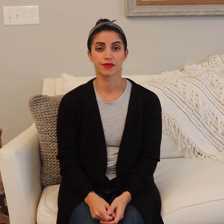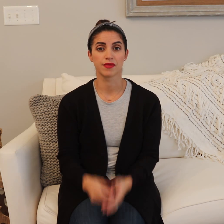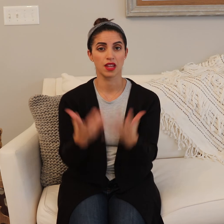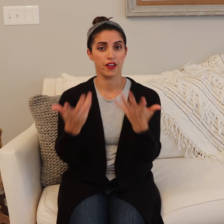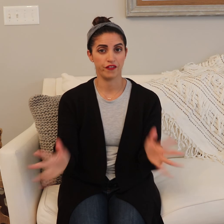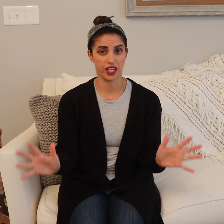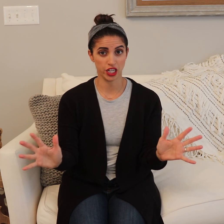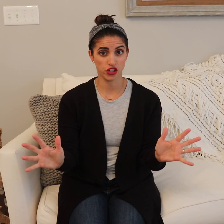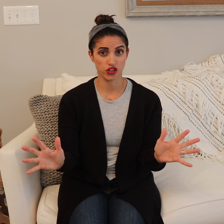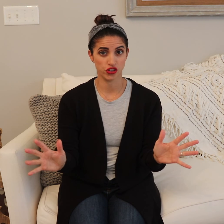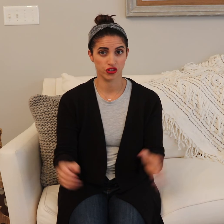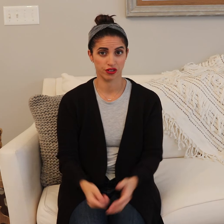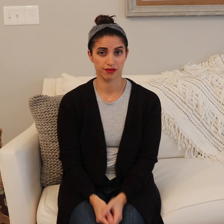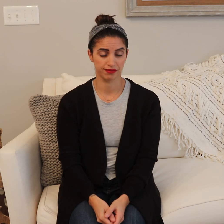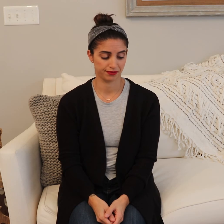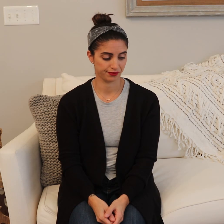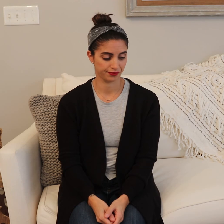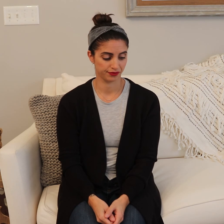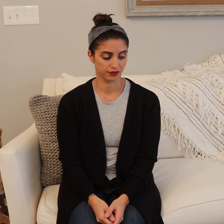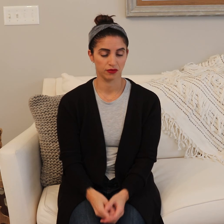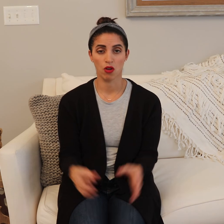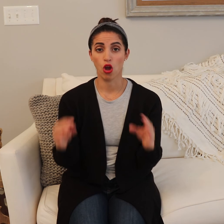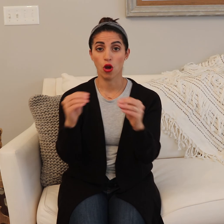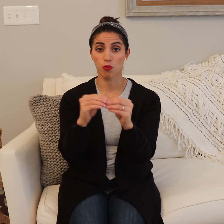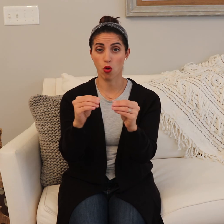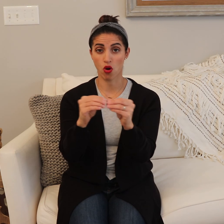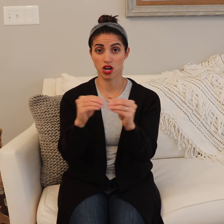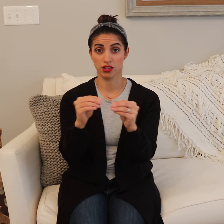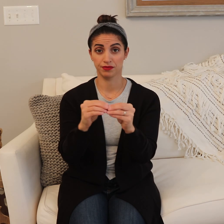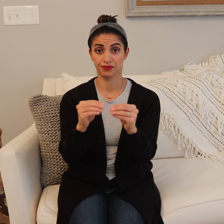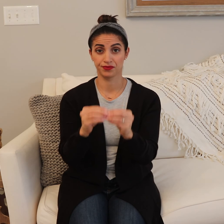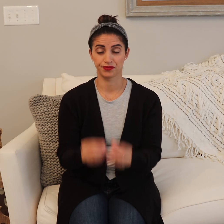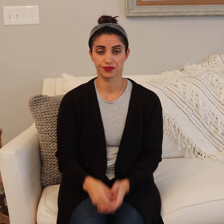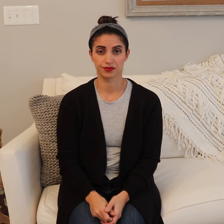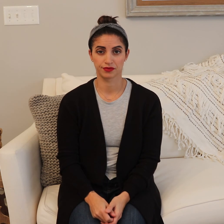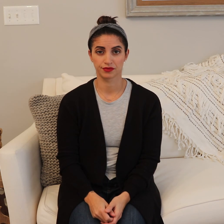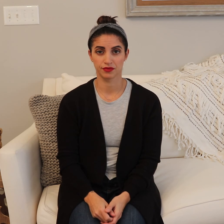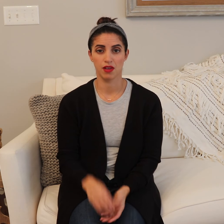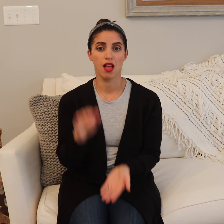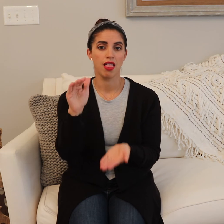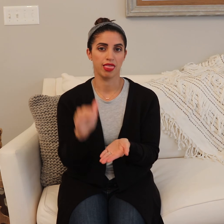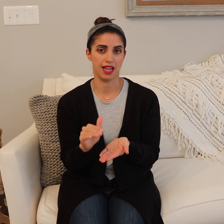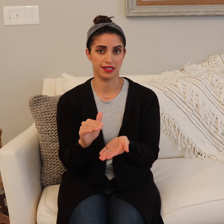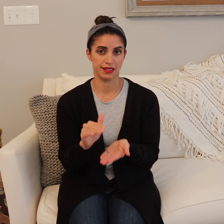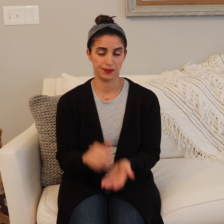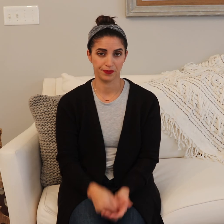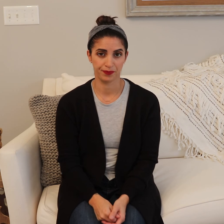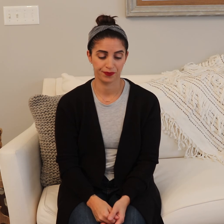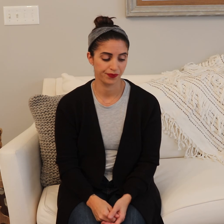finish more less